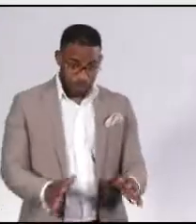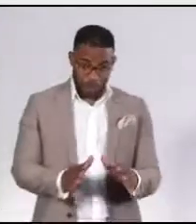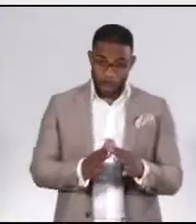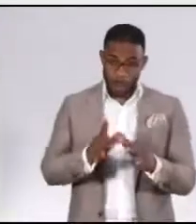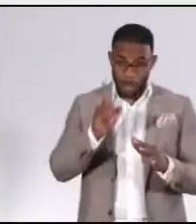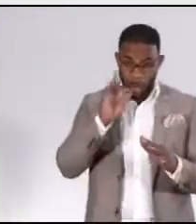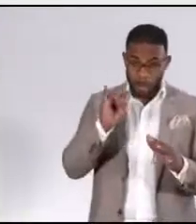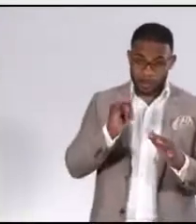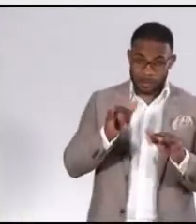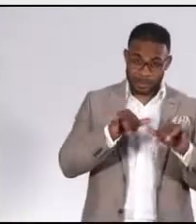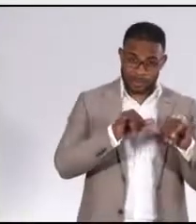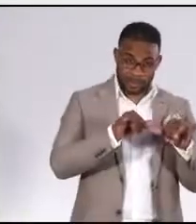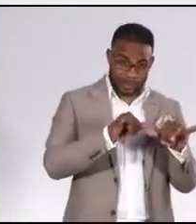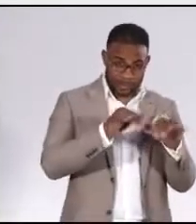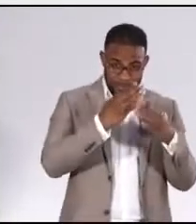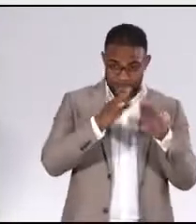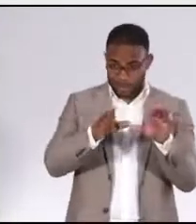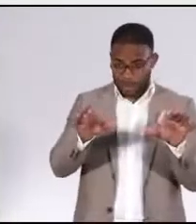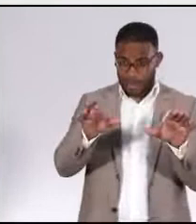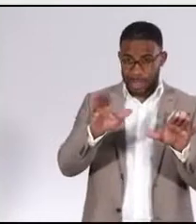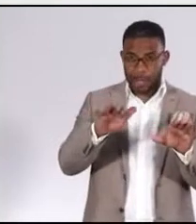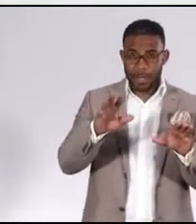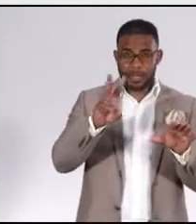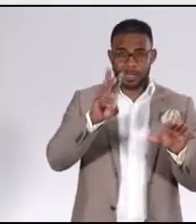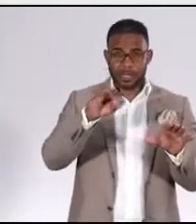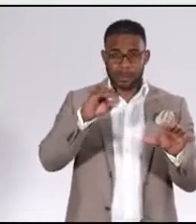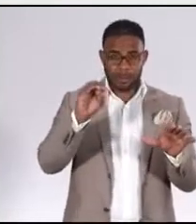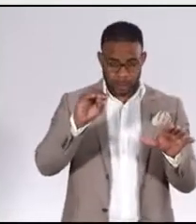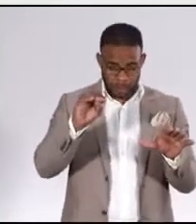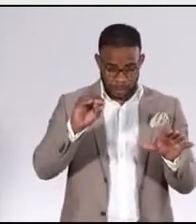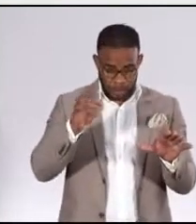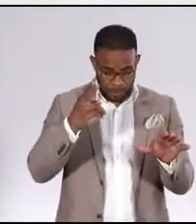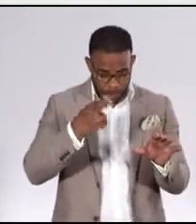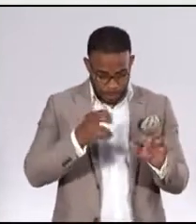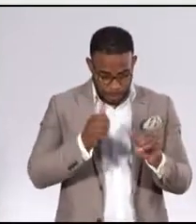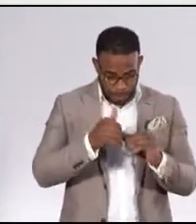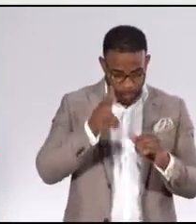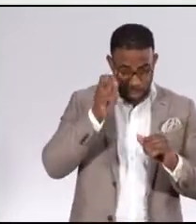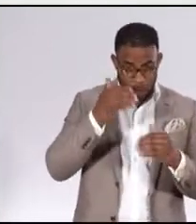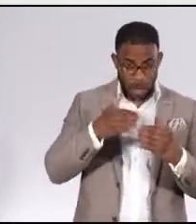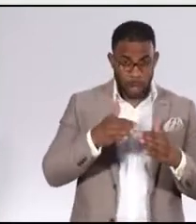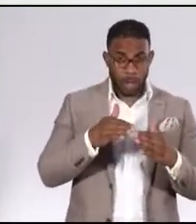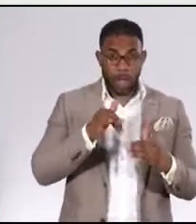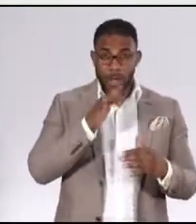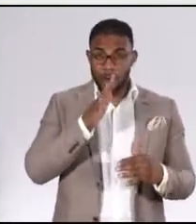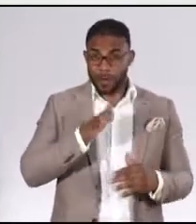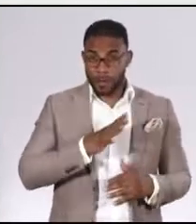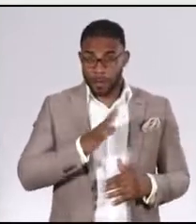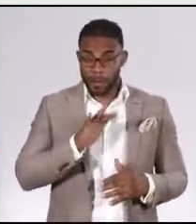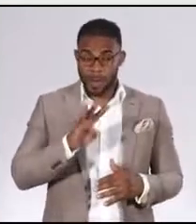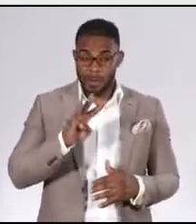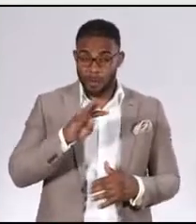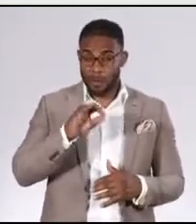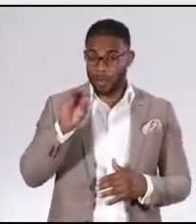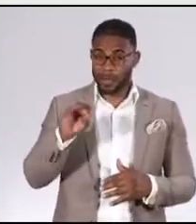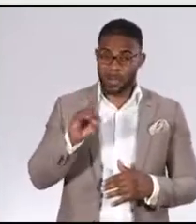of our participants uh with uh hearing loss. uh Our female and about 40% our male.